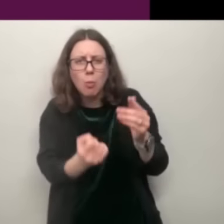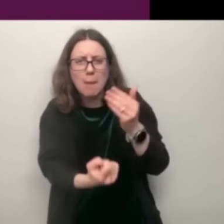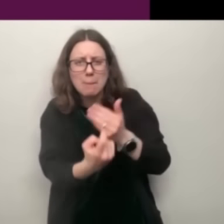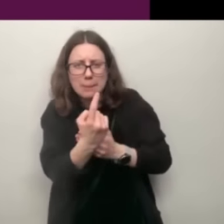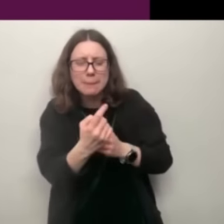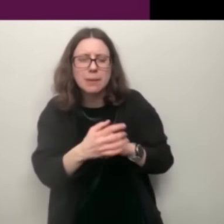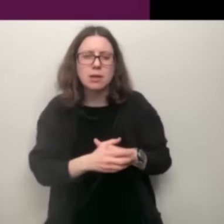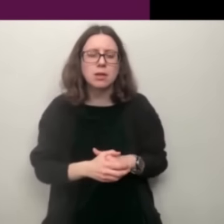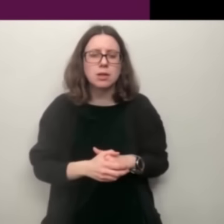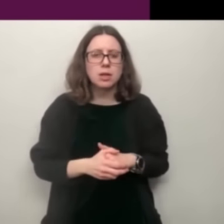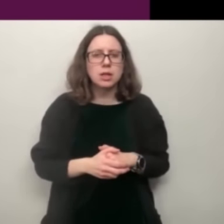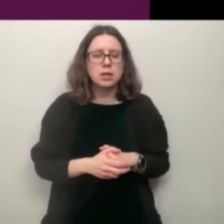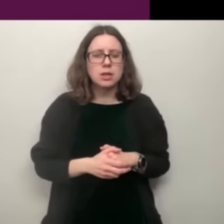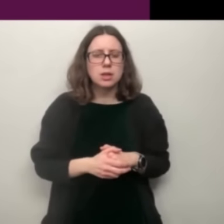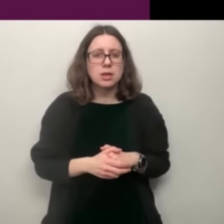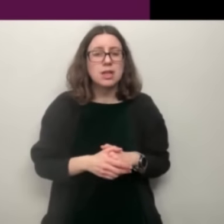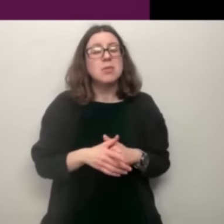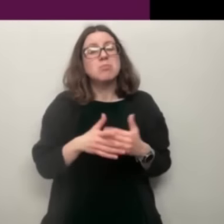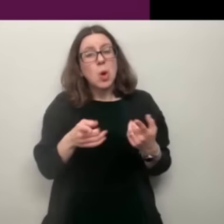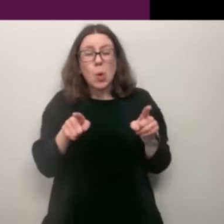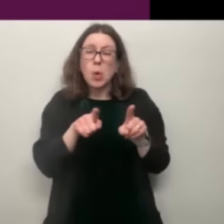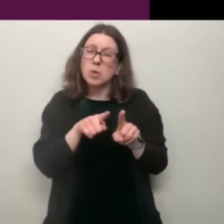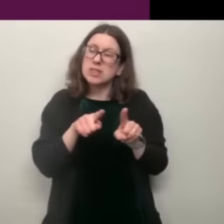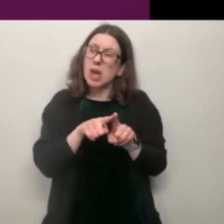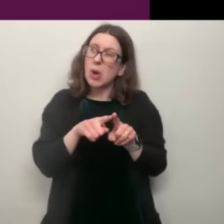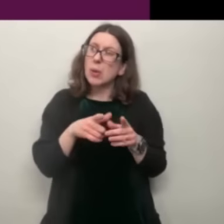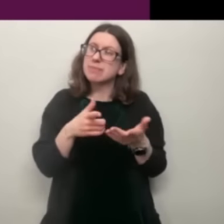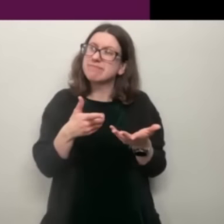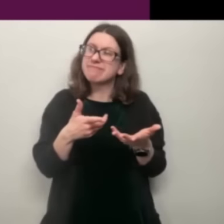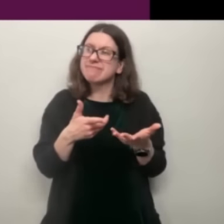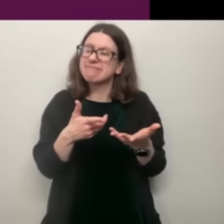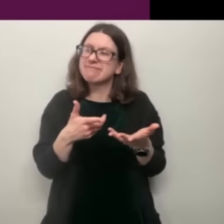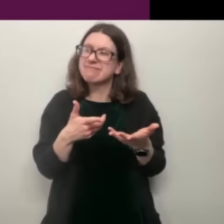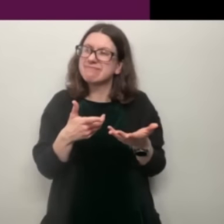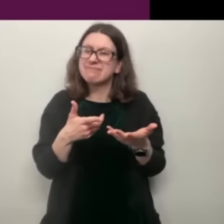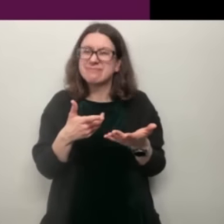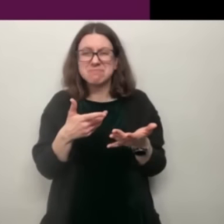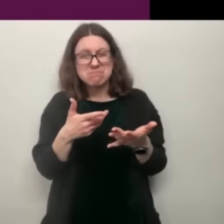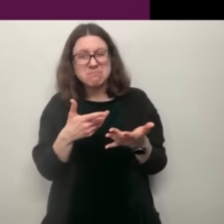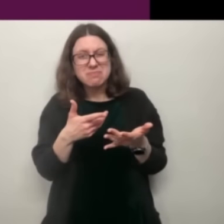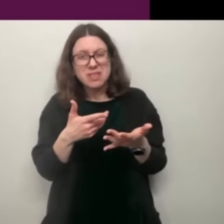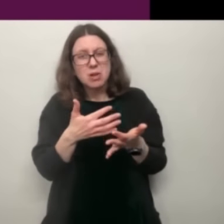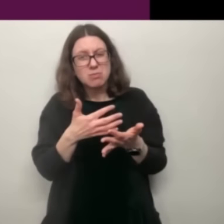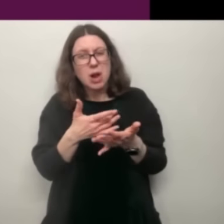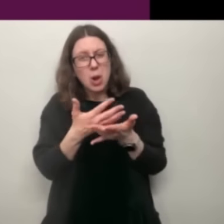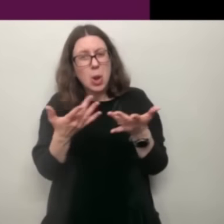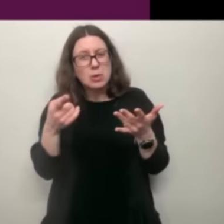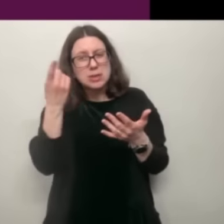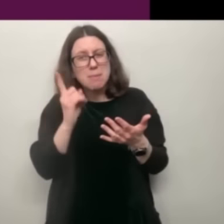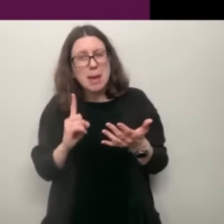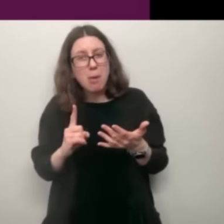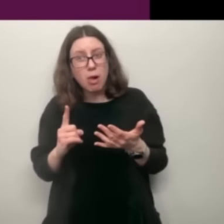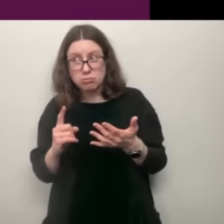And also in some sense it was compensation. 'Cause many people came sometimes from long distances, sometimes from abroad to see the bridge